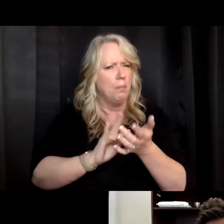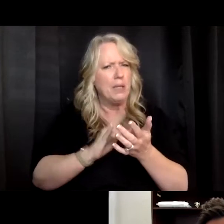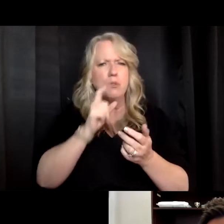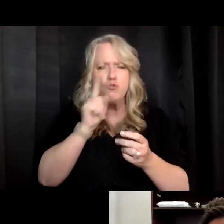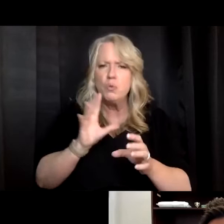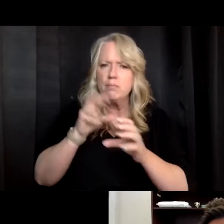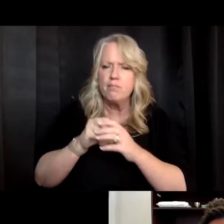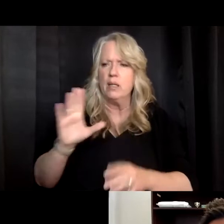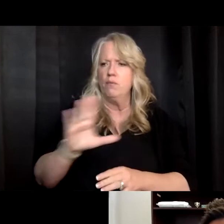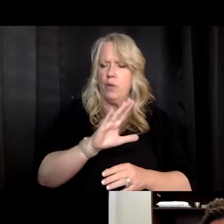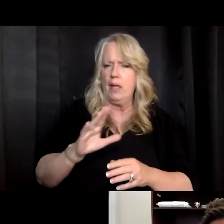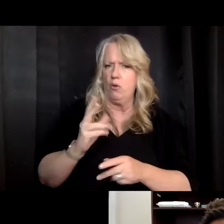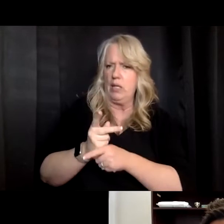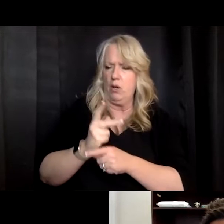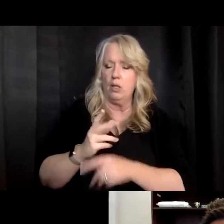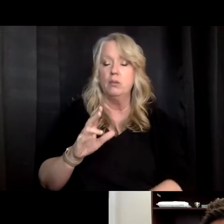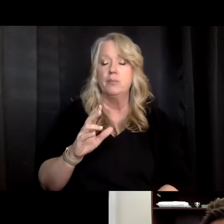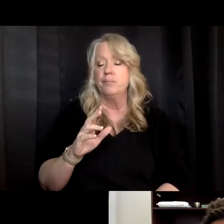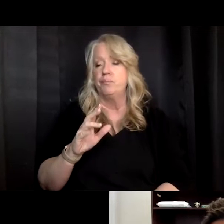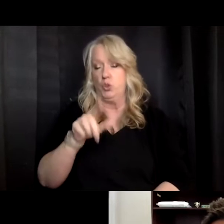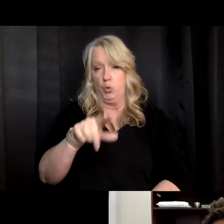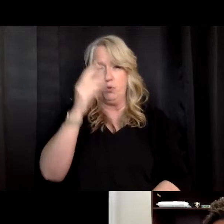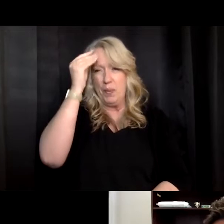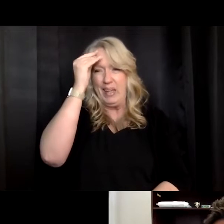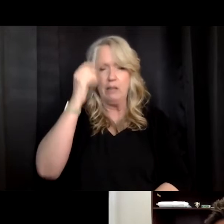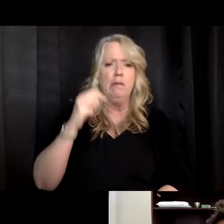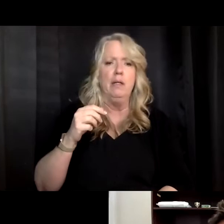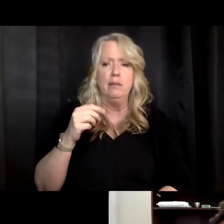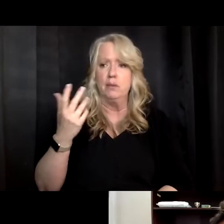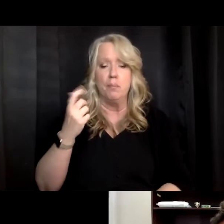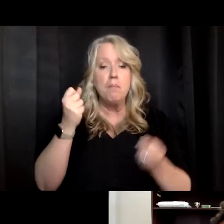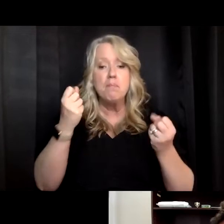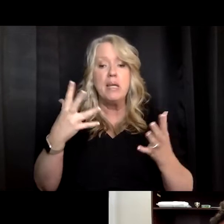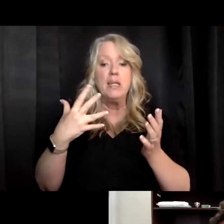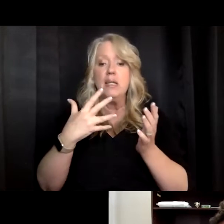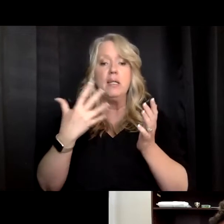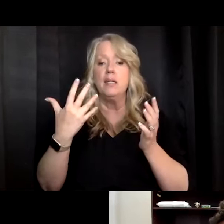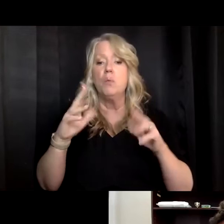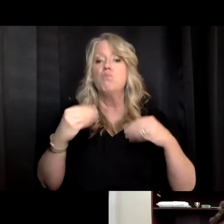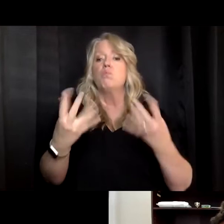S DON'T FEEL EMPOWERED TO TALK CONCERNS RELATED TO MEDICATIONS AND BE PARTNER IN THEIR CARE